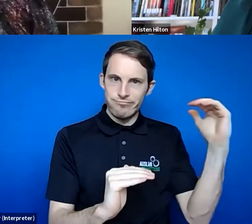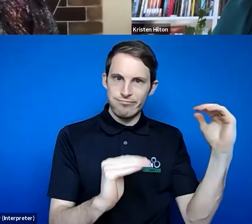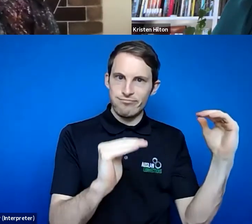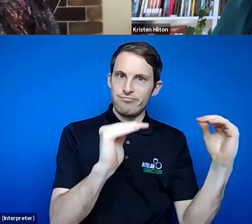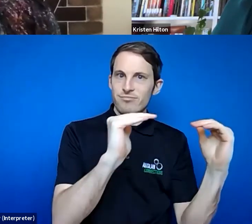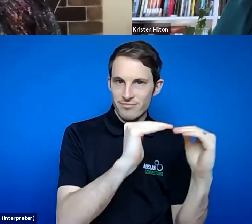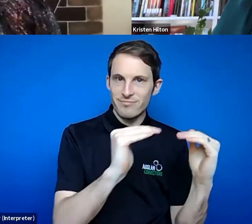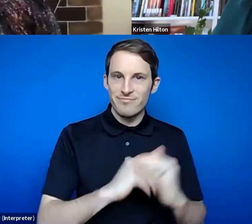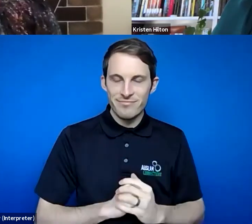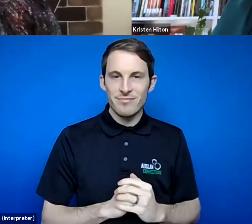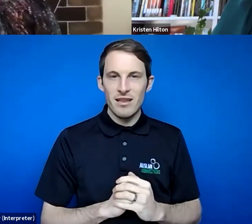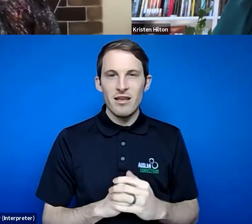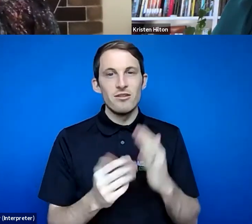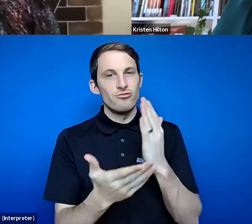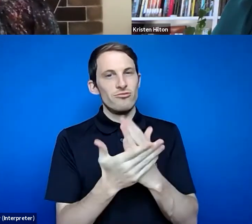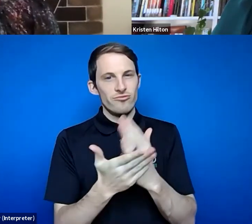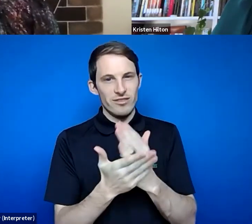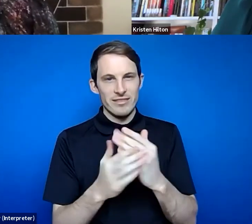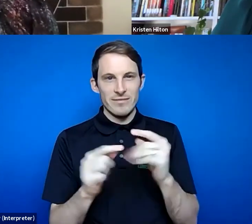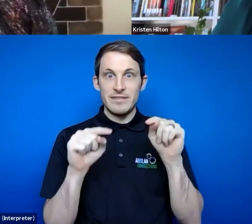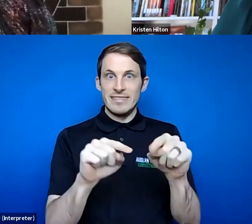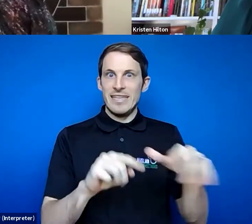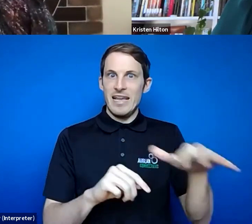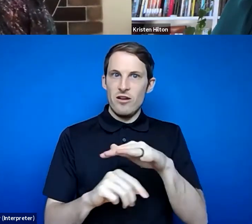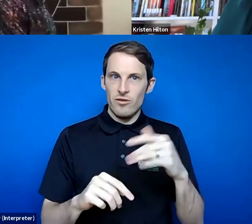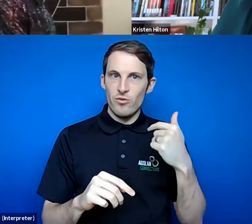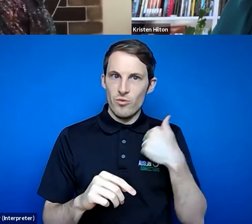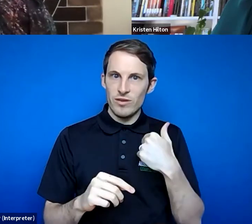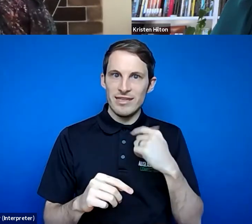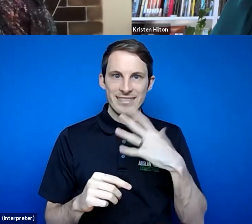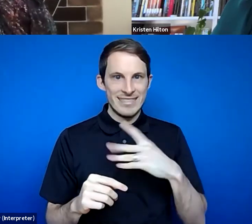an area where I think we should say a hell of a lot of progress has been made. I have